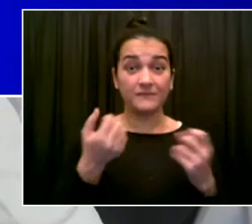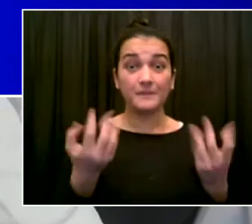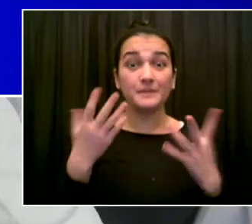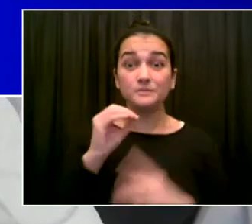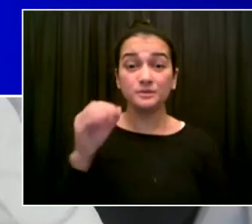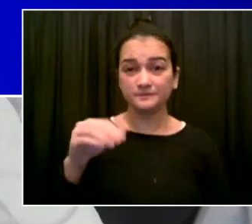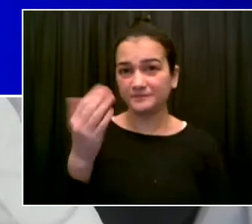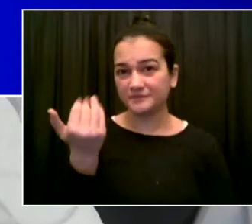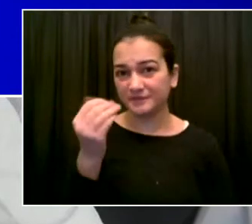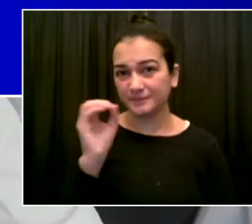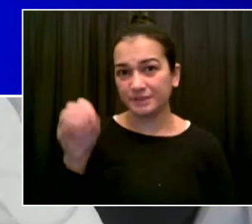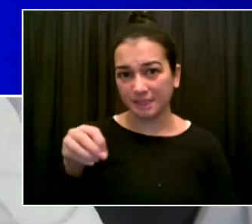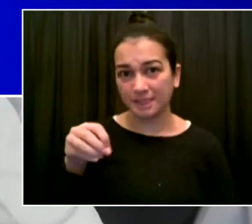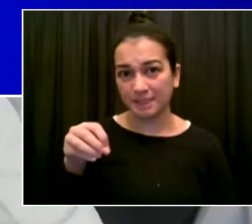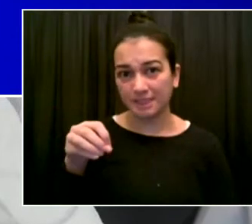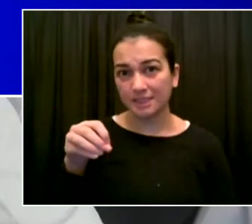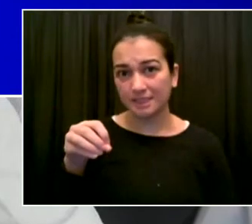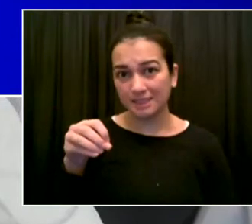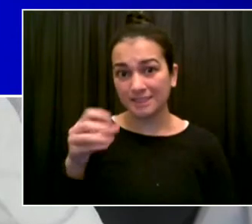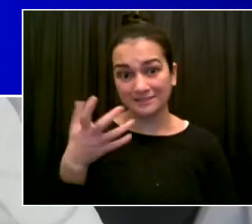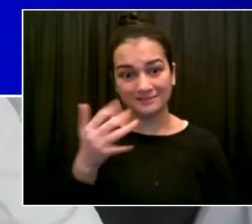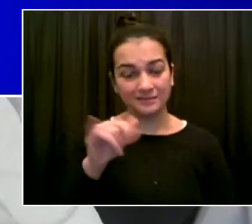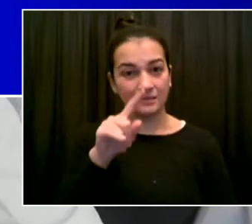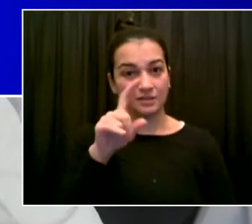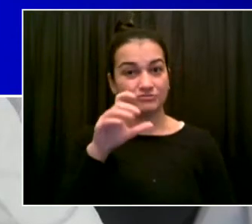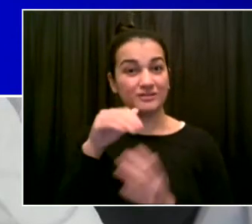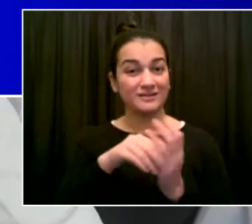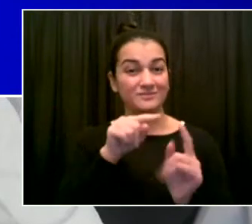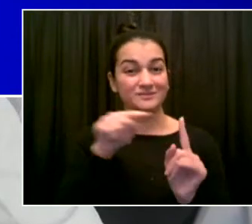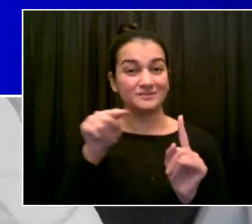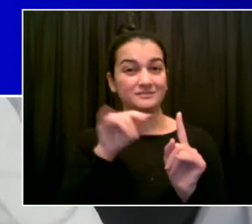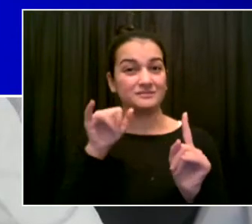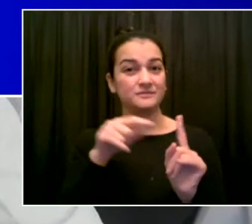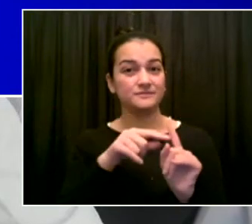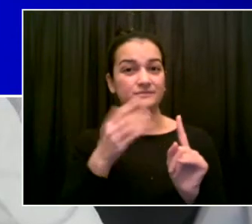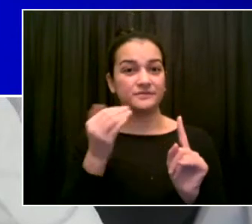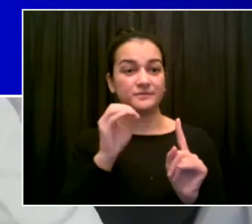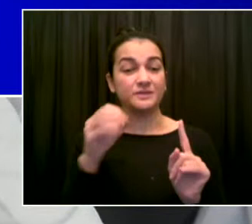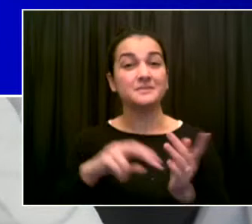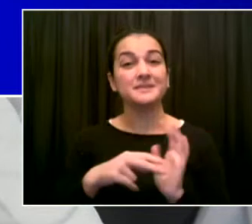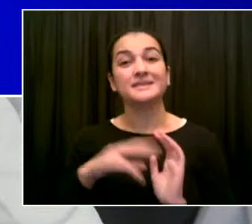UP. WE HAVE A LOT MORE TO DO BUT IT'S A GREAT STRONG START. THAT IS WELL